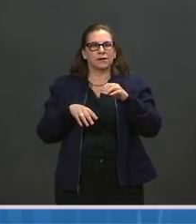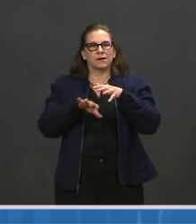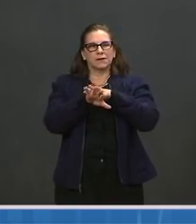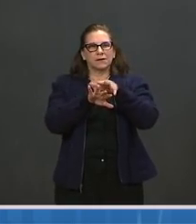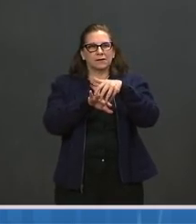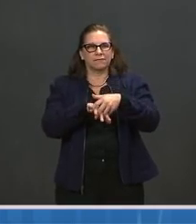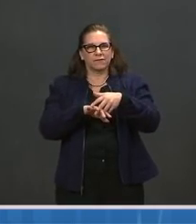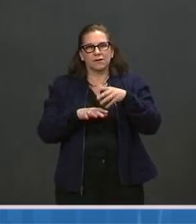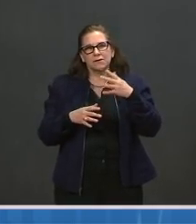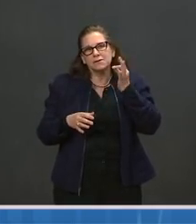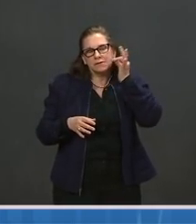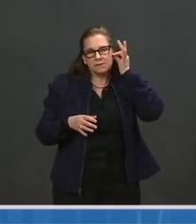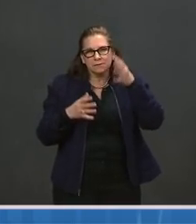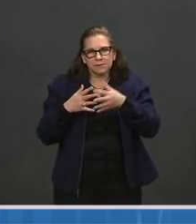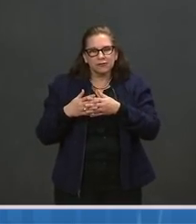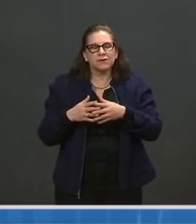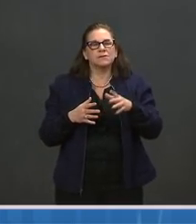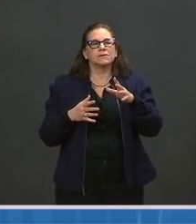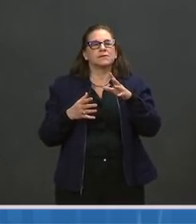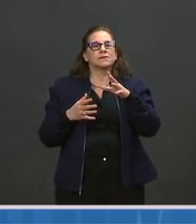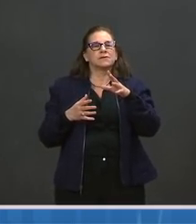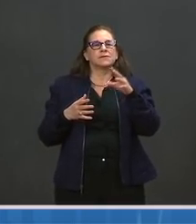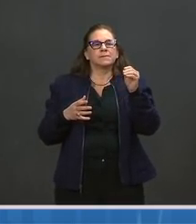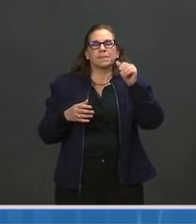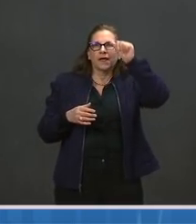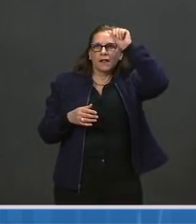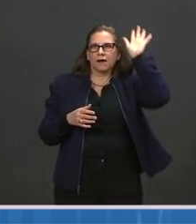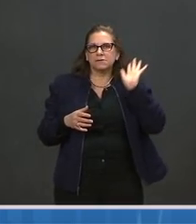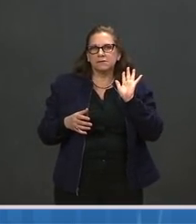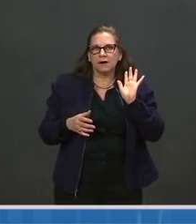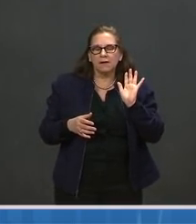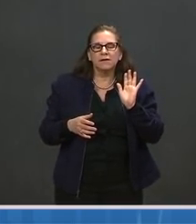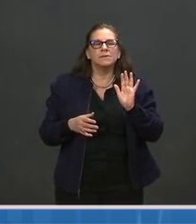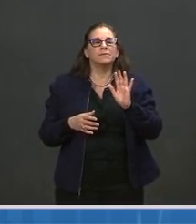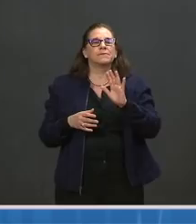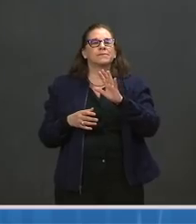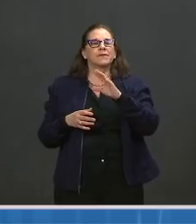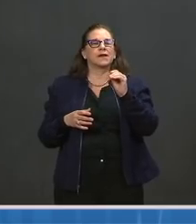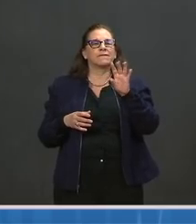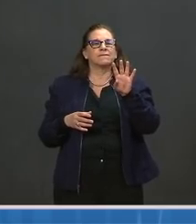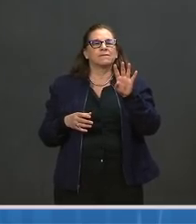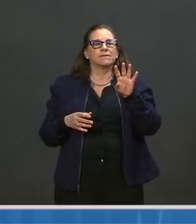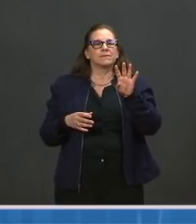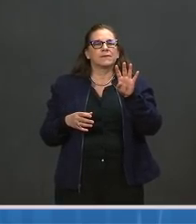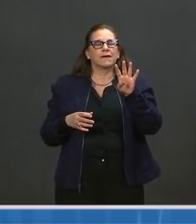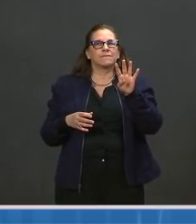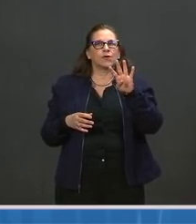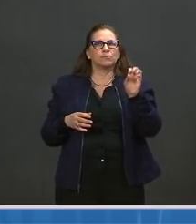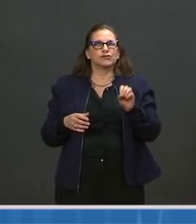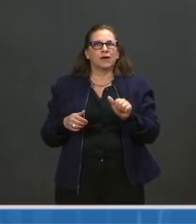residing in the United States, and 4 percent Asian. Twenty percent was 65 years of age or older,